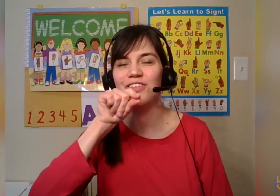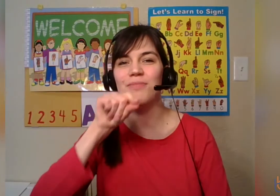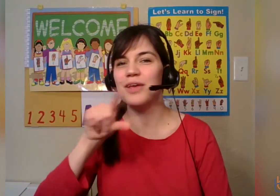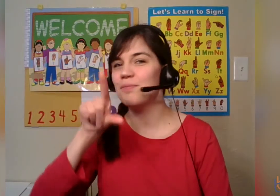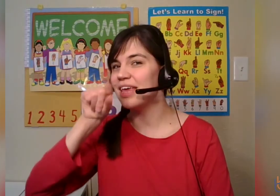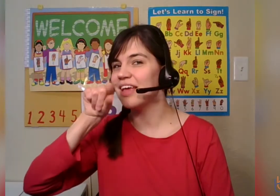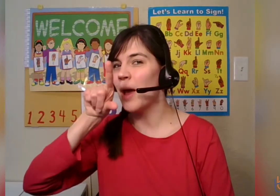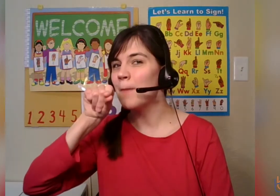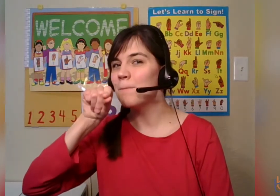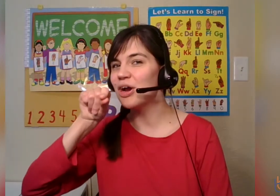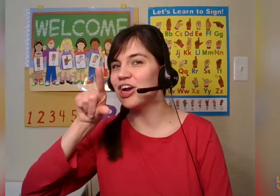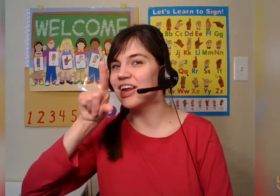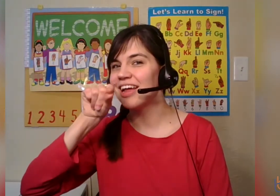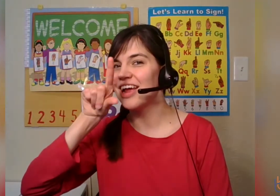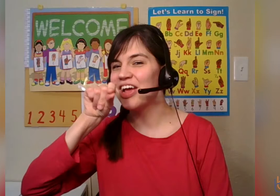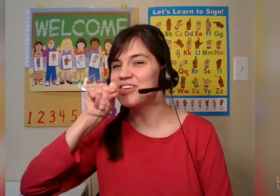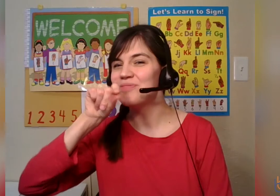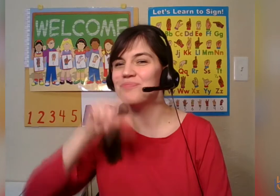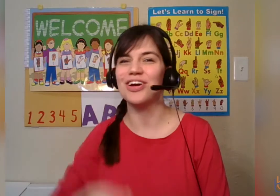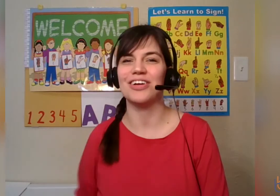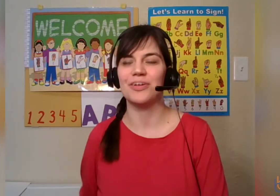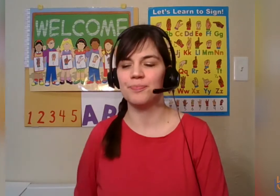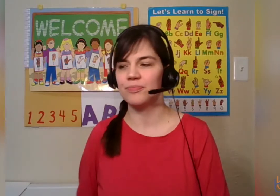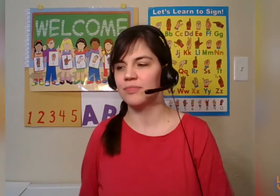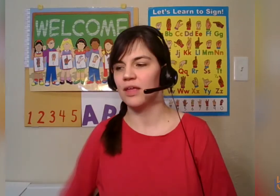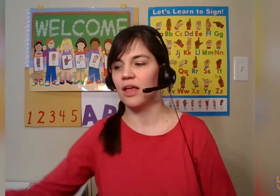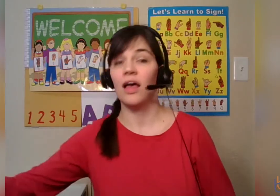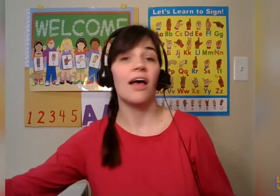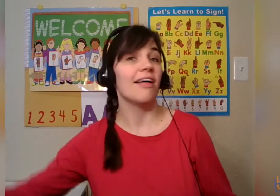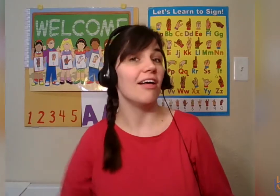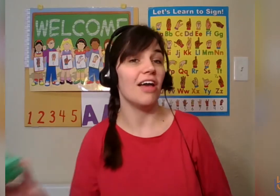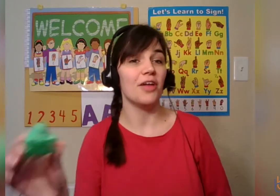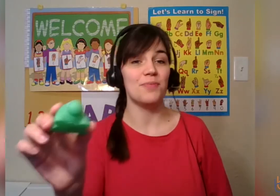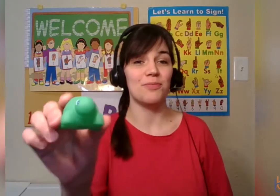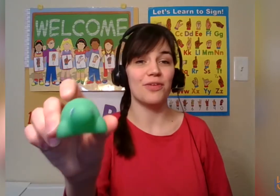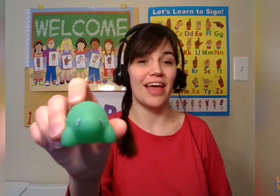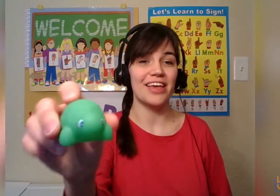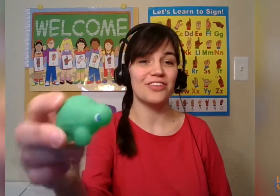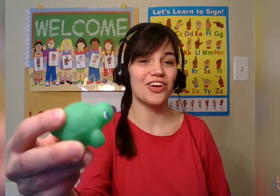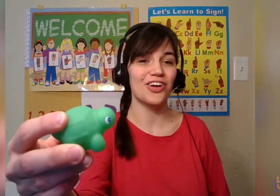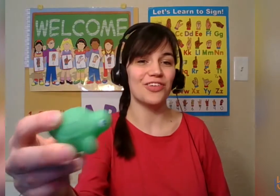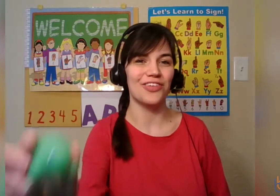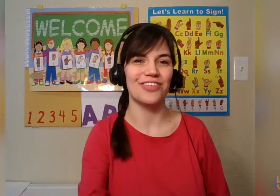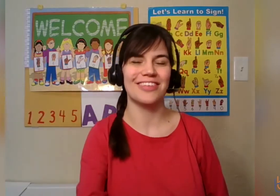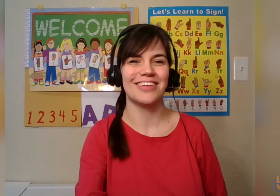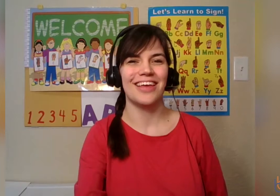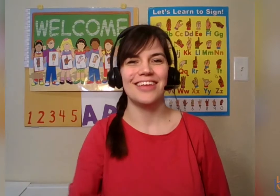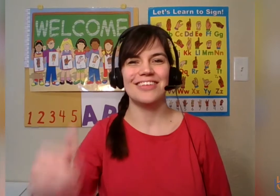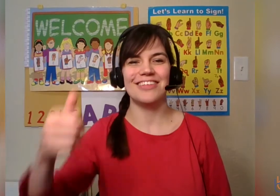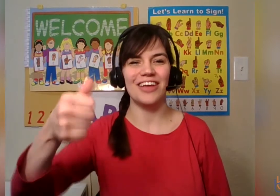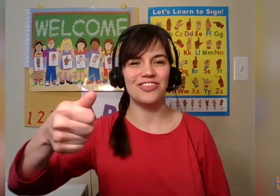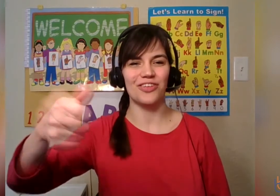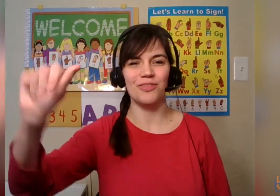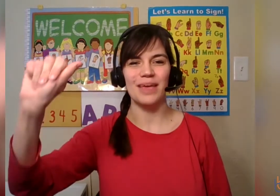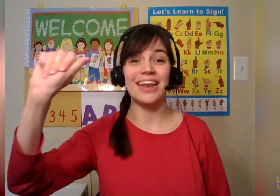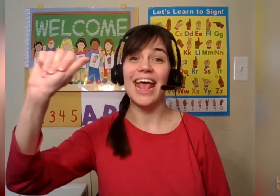make a beak. Bird. Bird. A lot of people like turtles. To sign turtle, make an A-